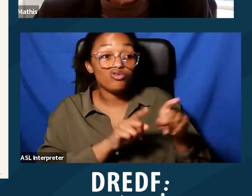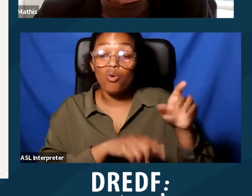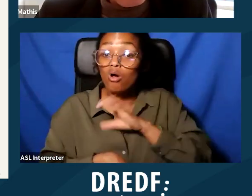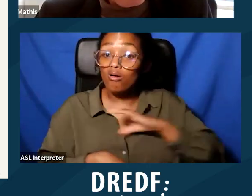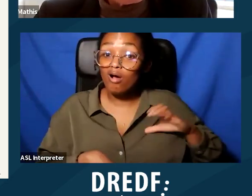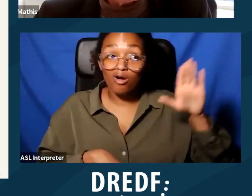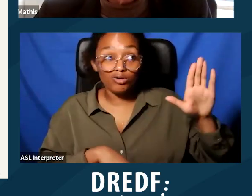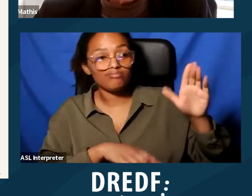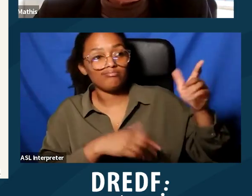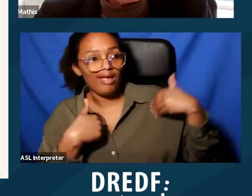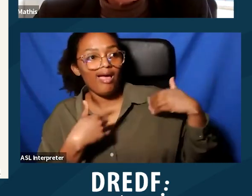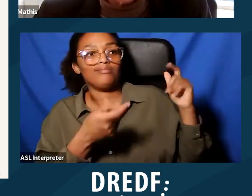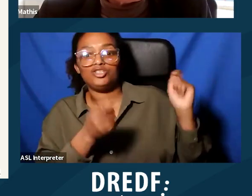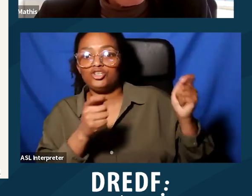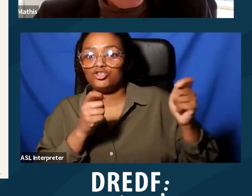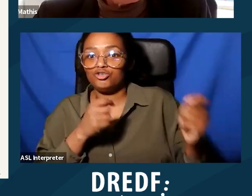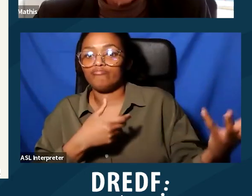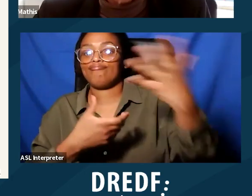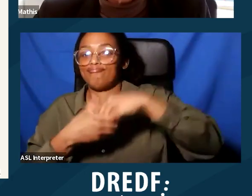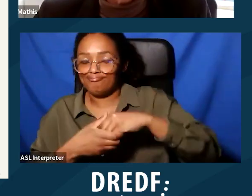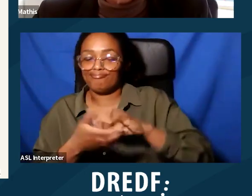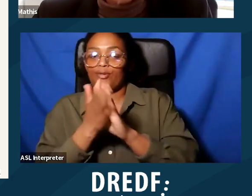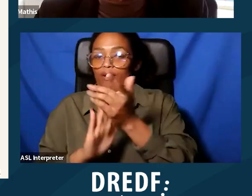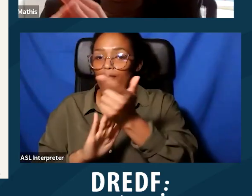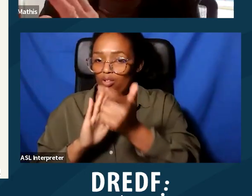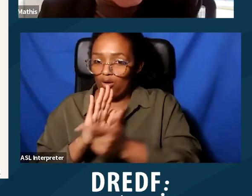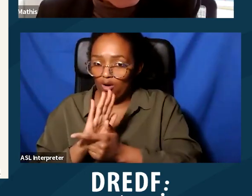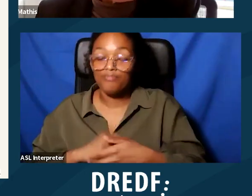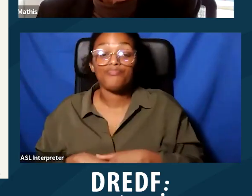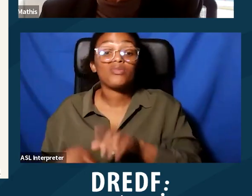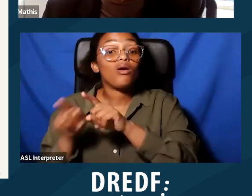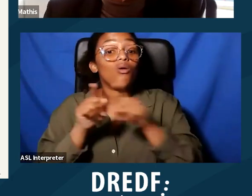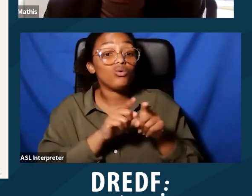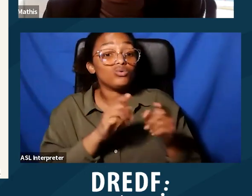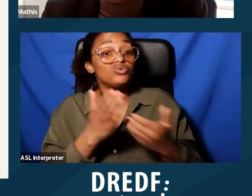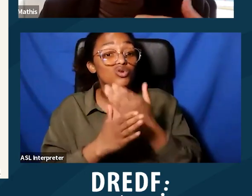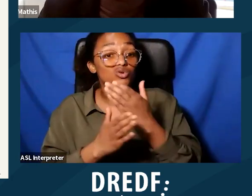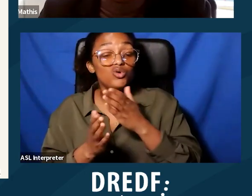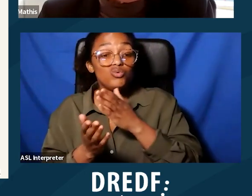of the Supreme Court and by Congress's changes. And then in addition to that,